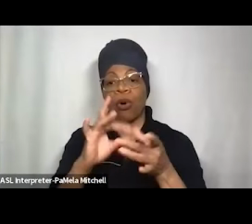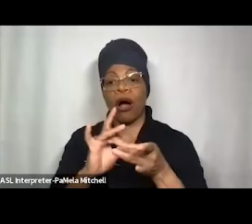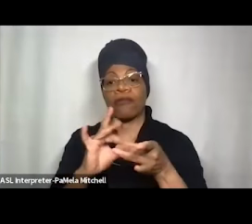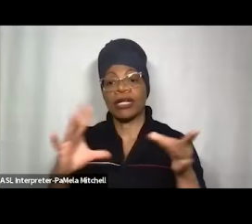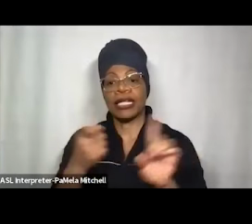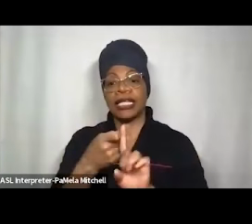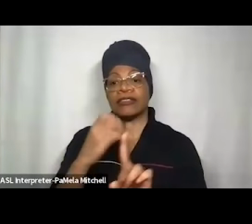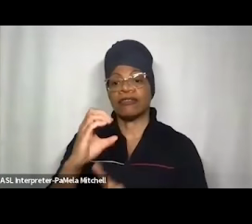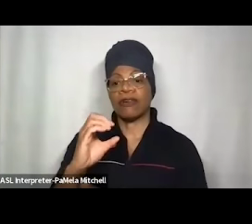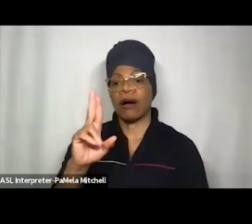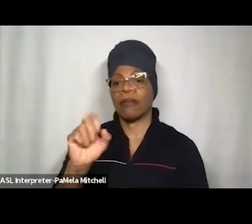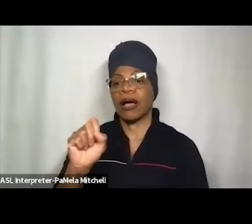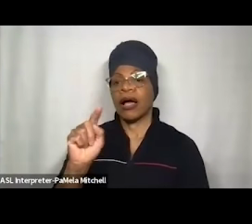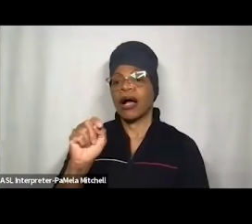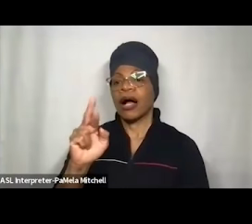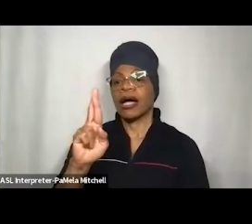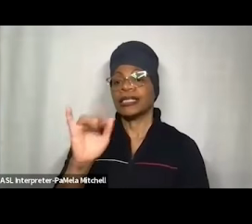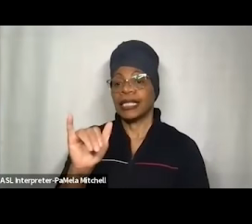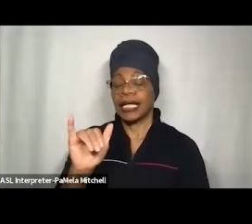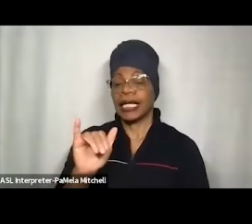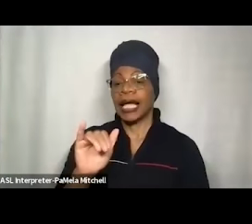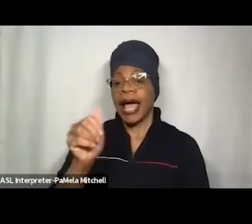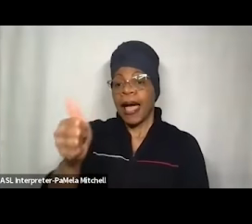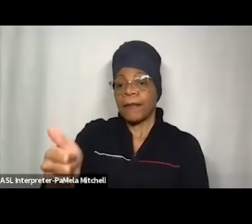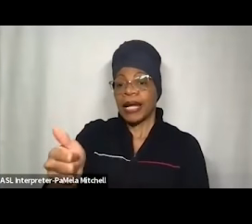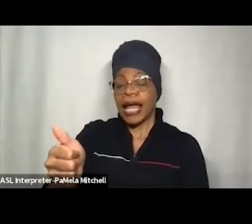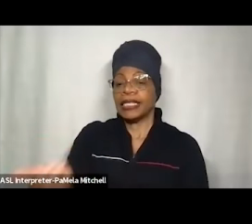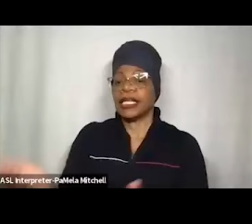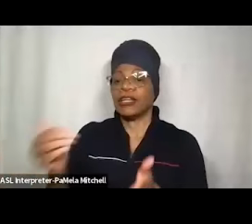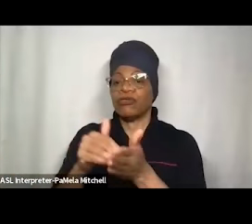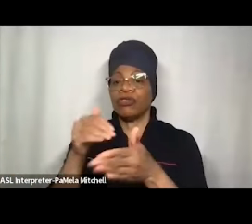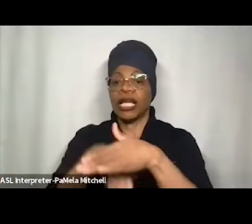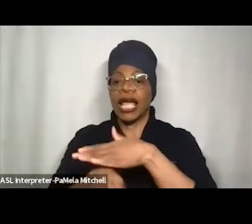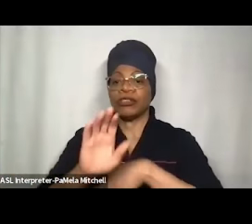and placed in reentry settings. So these risk instruments can be very helpful